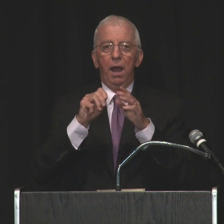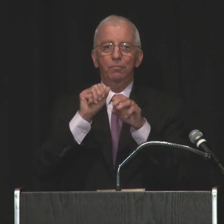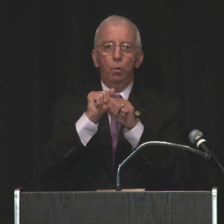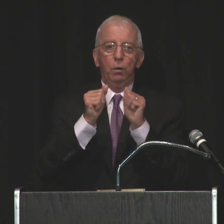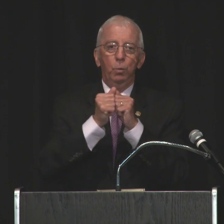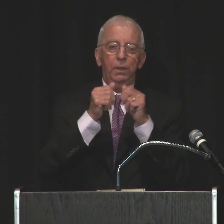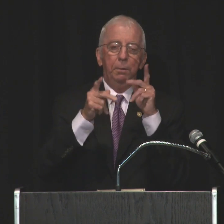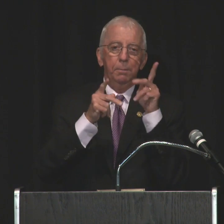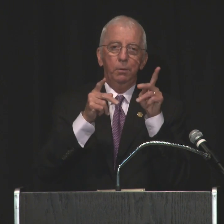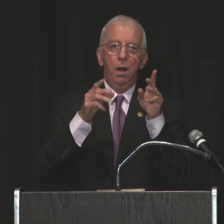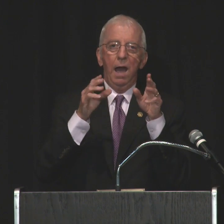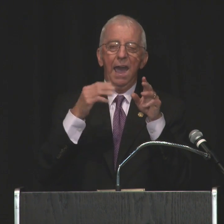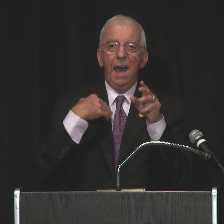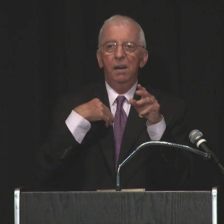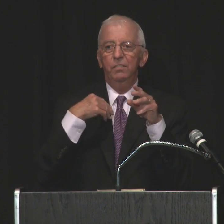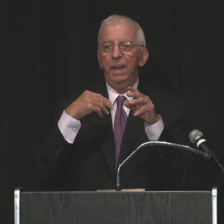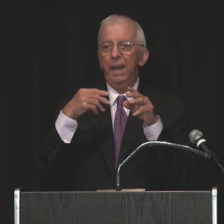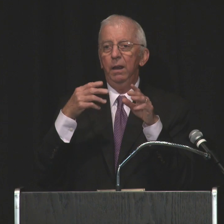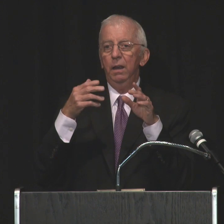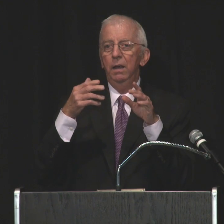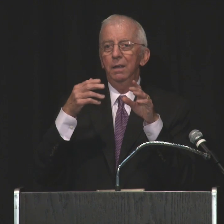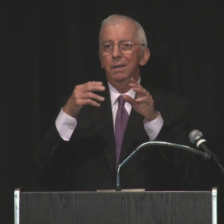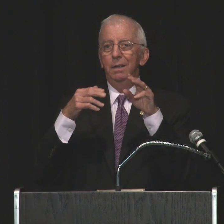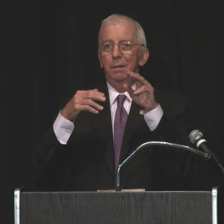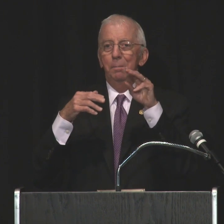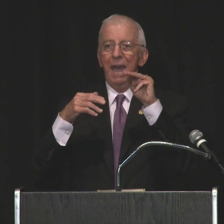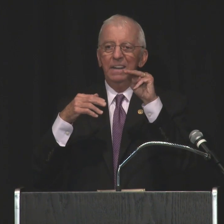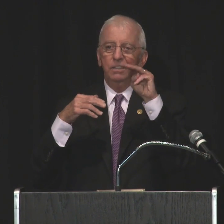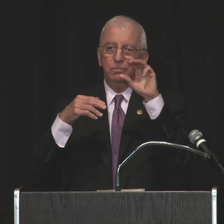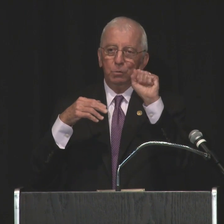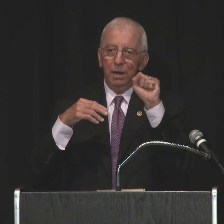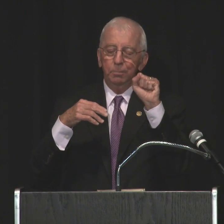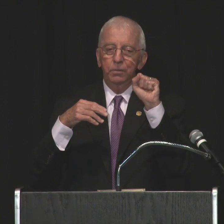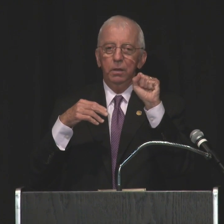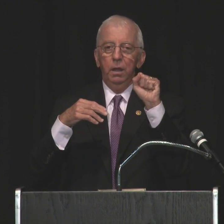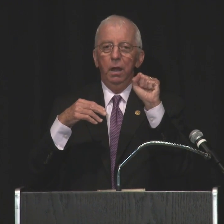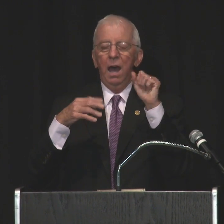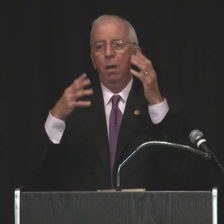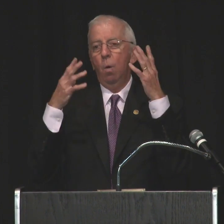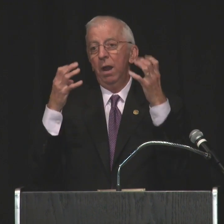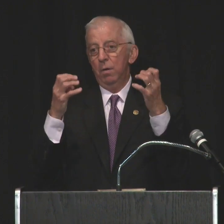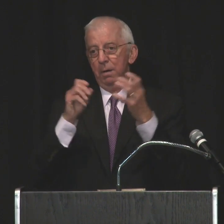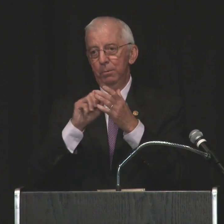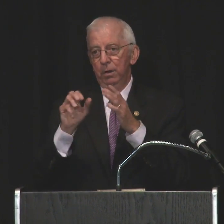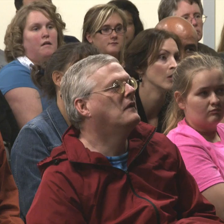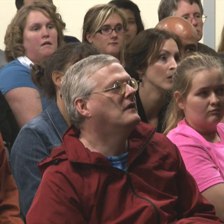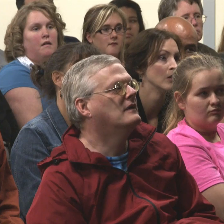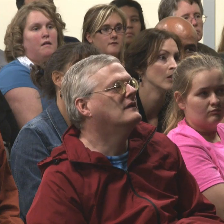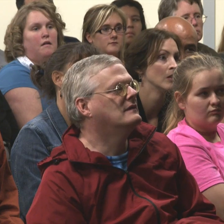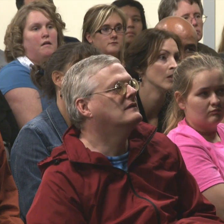I've worked with people. I have a manuscript. I want to write a book.